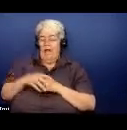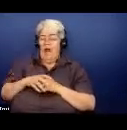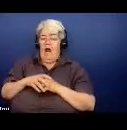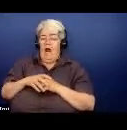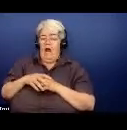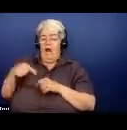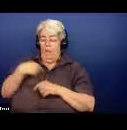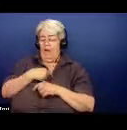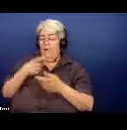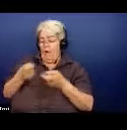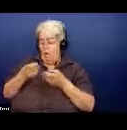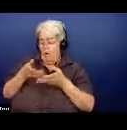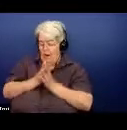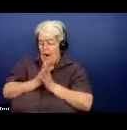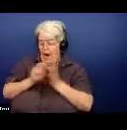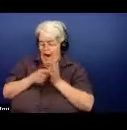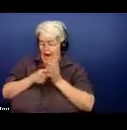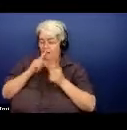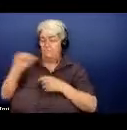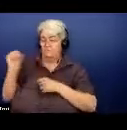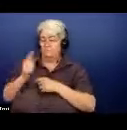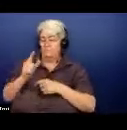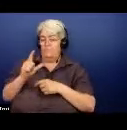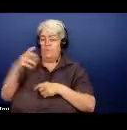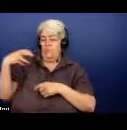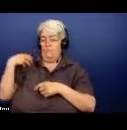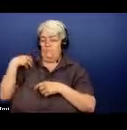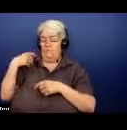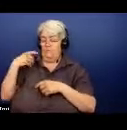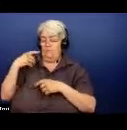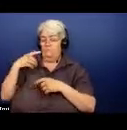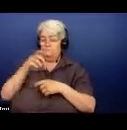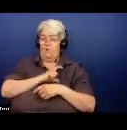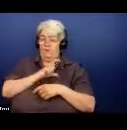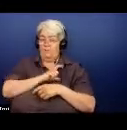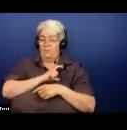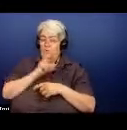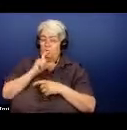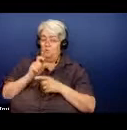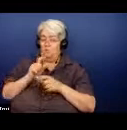required that officer be trained and work with community mental health providers so